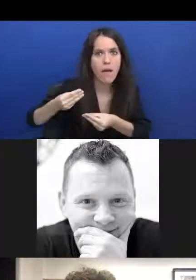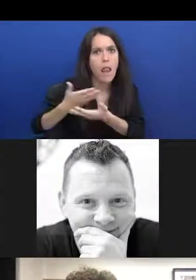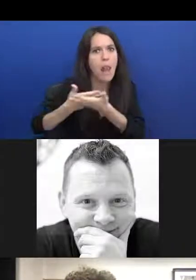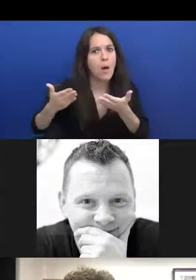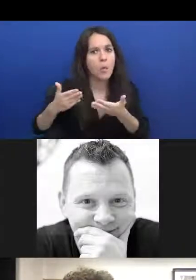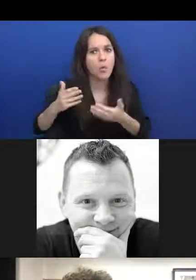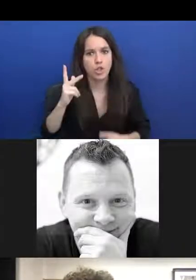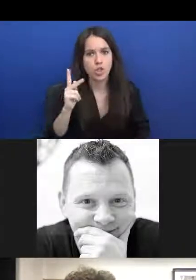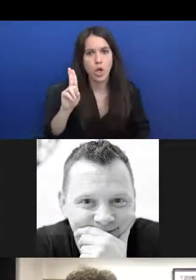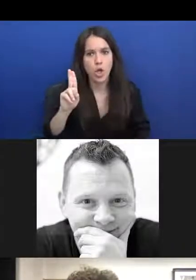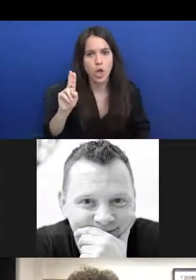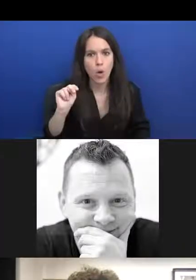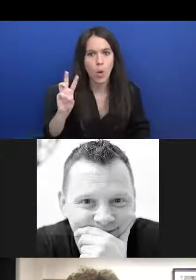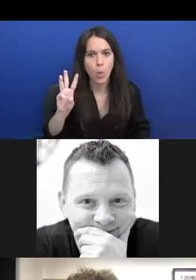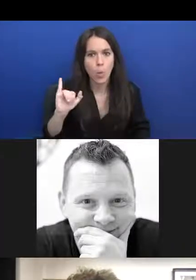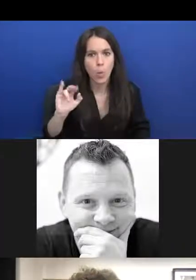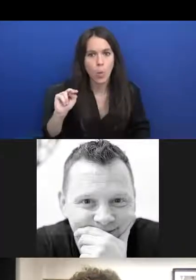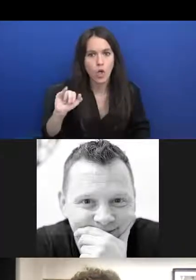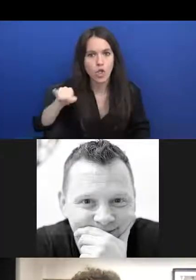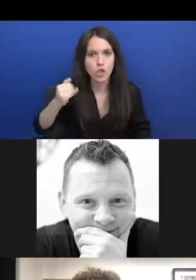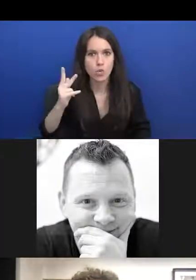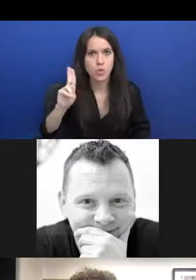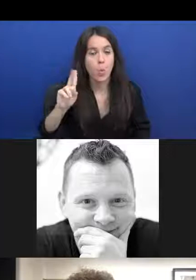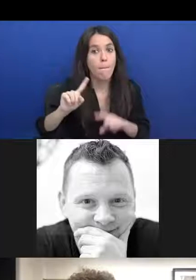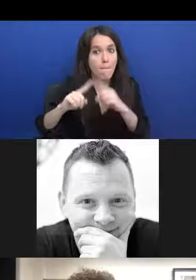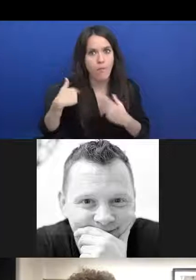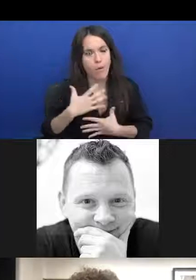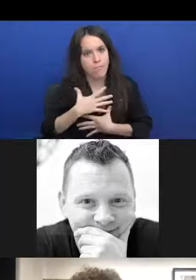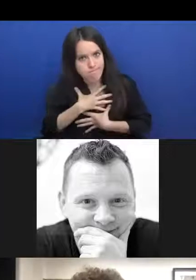the language ownership ideology traditionally dictated which is through the father's father